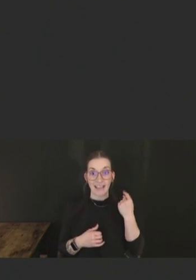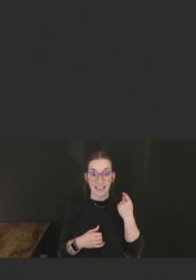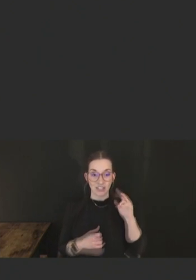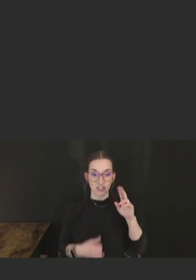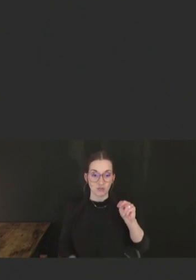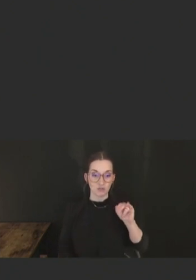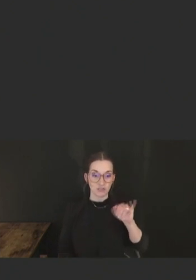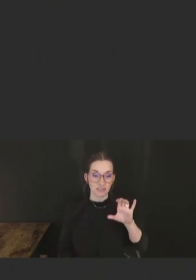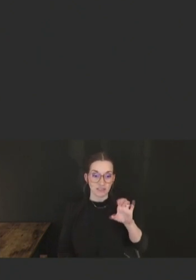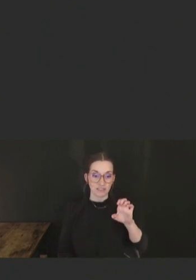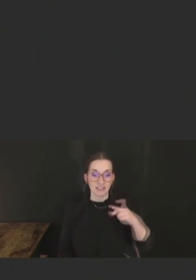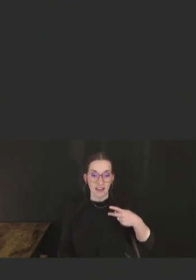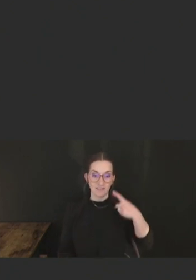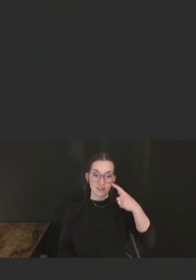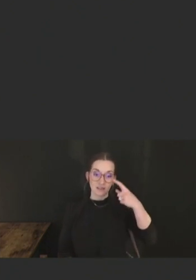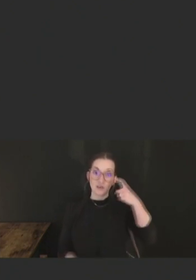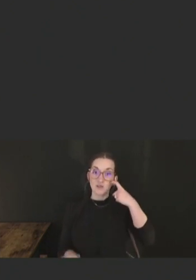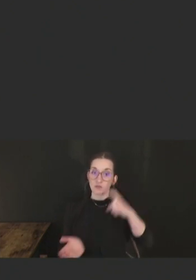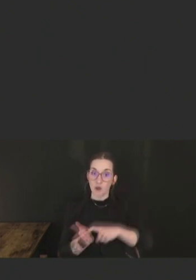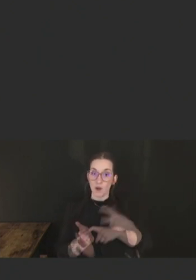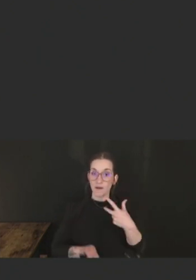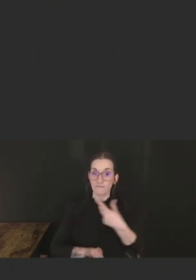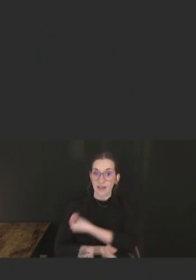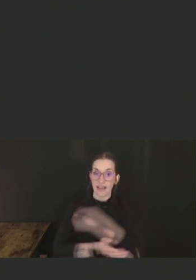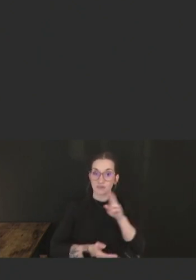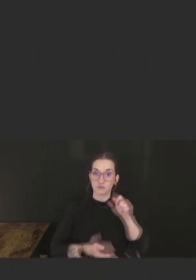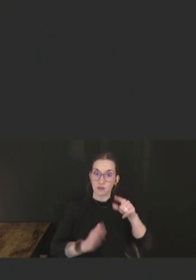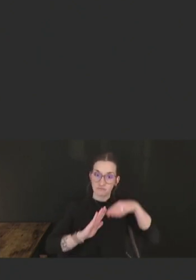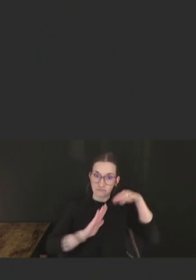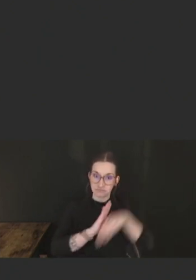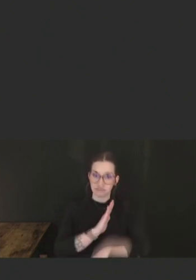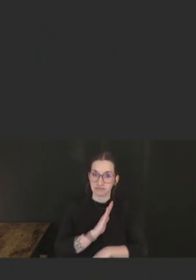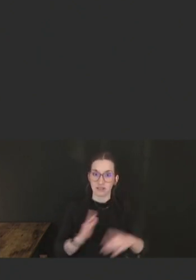saw the largest decline in 30 years, mostly due to the pandemic.